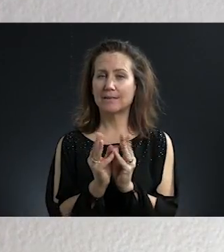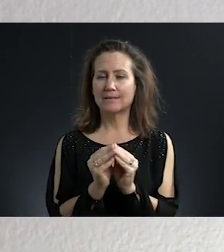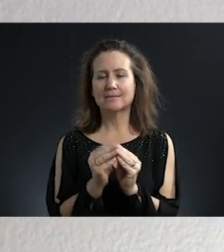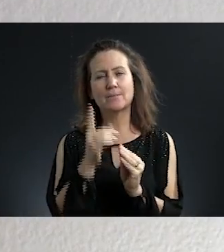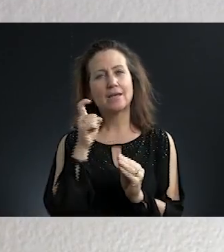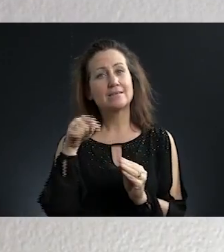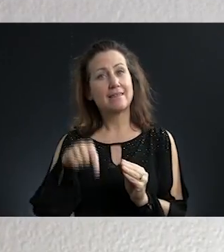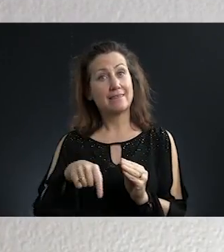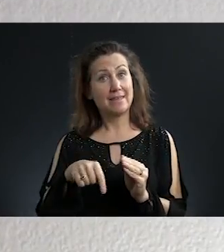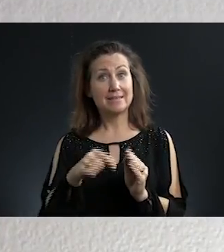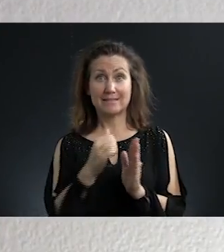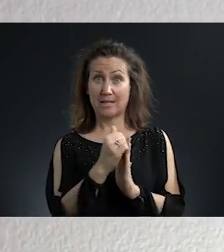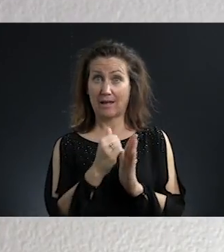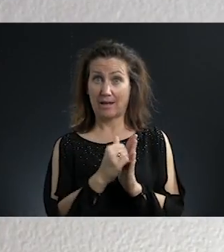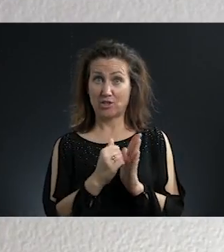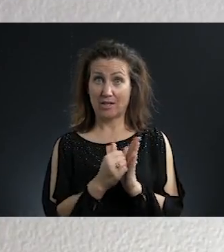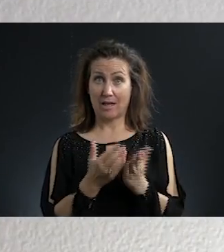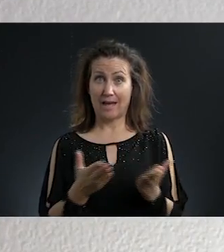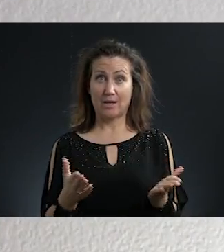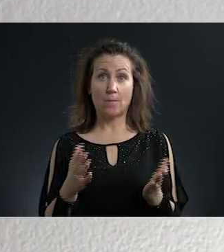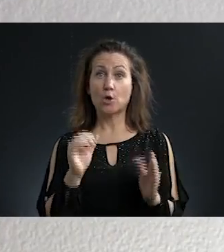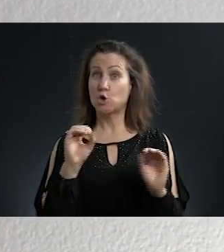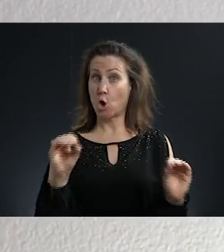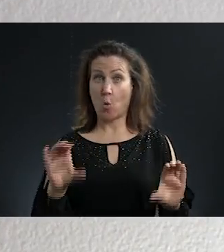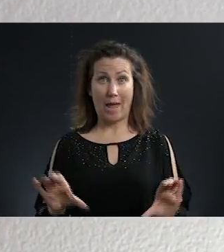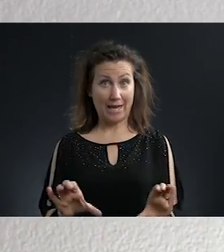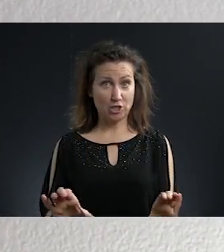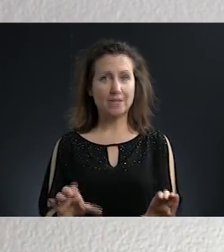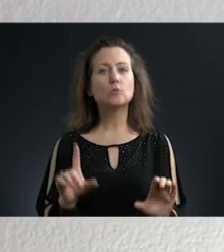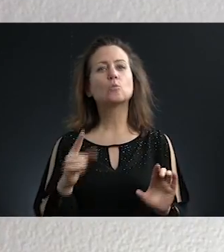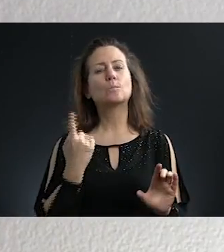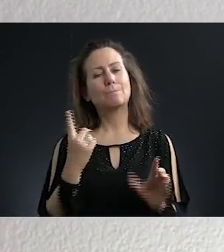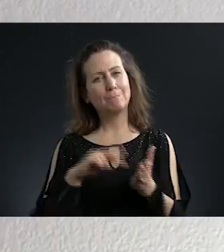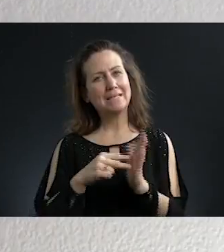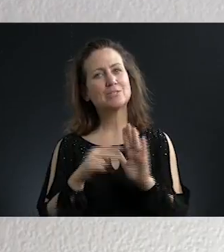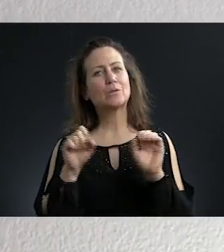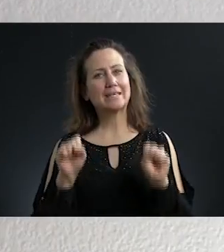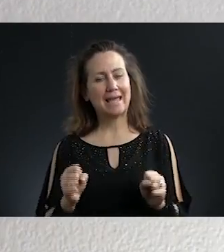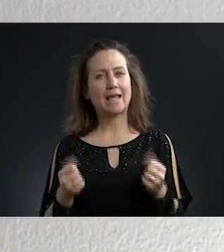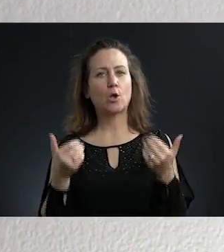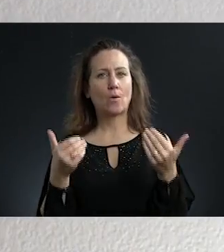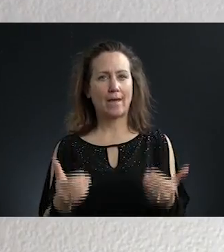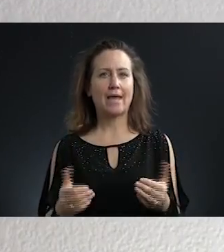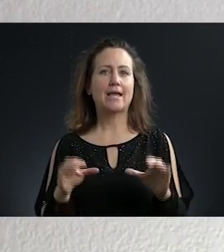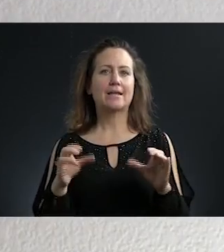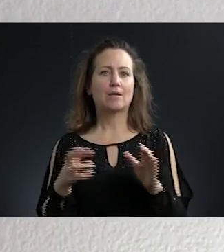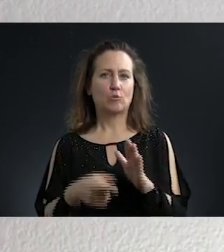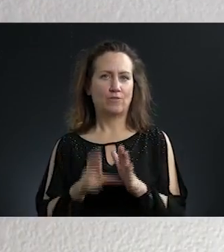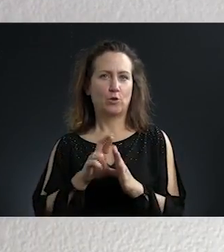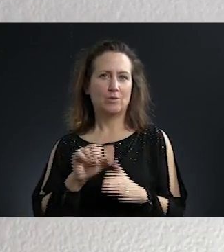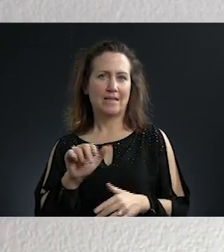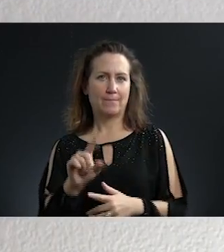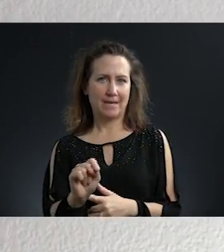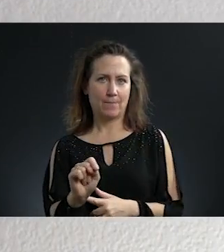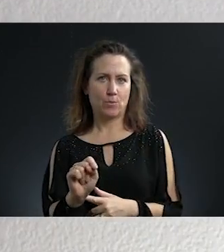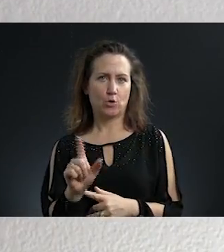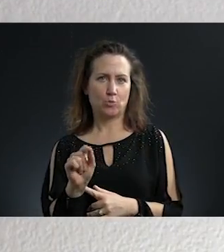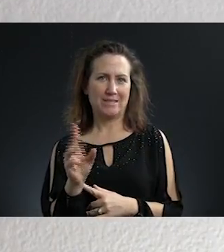Since this is a no action item we can go ahead and go over the september 2016 meeting